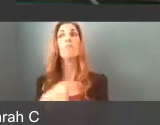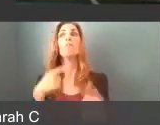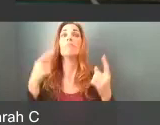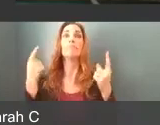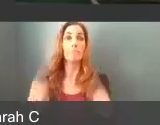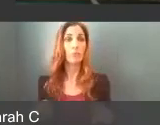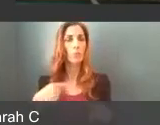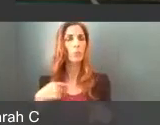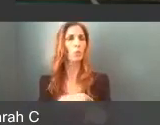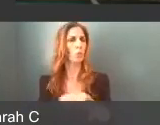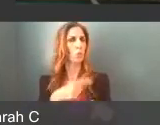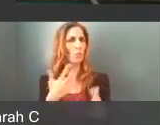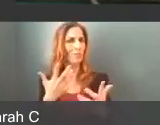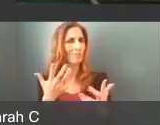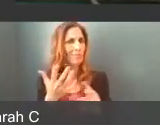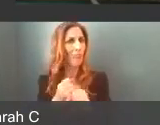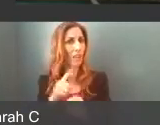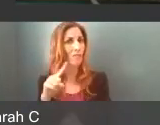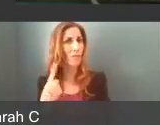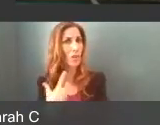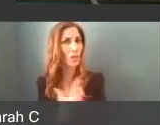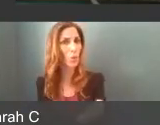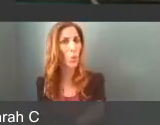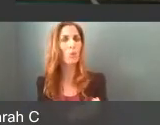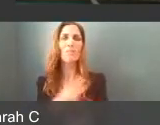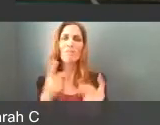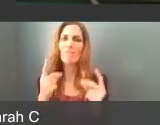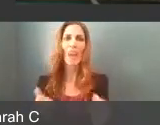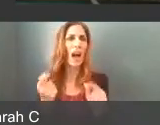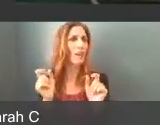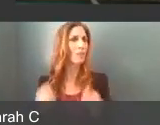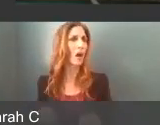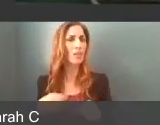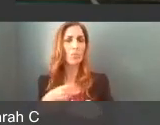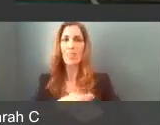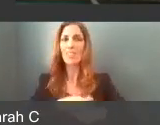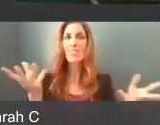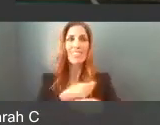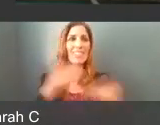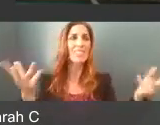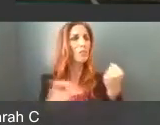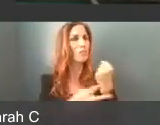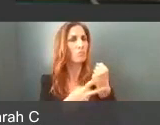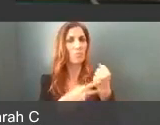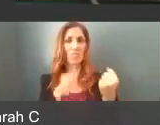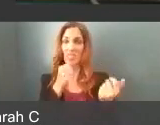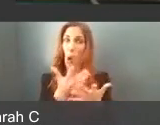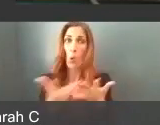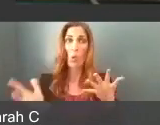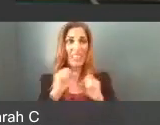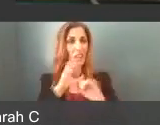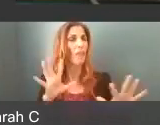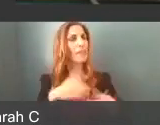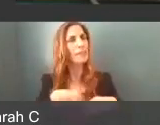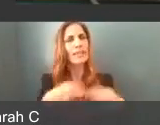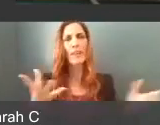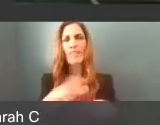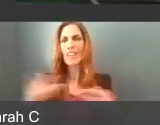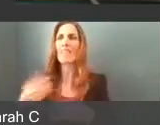our first doses as quickly as possible. We have not reserved or wasted any doses and we did that under